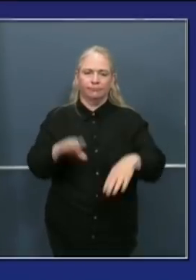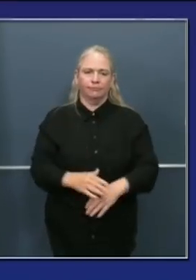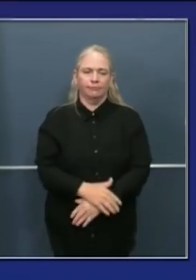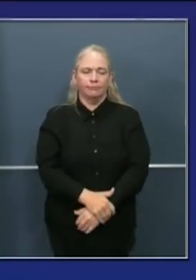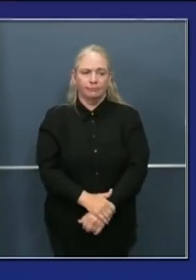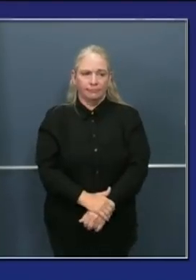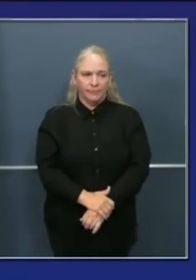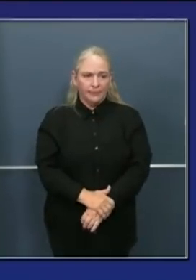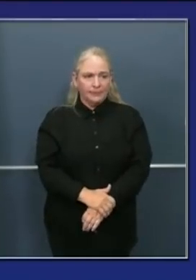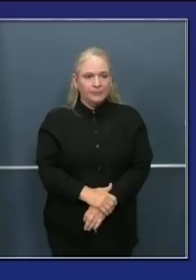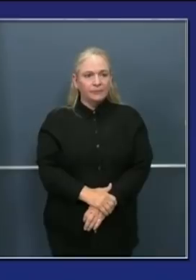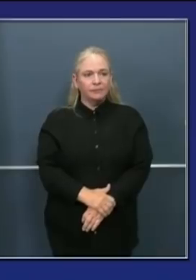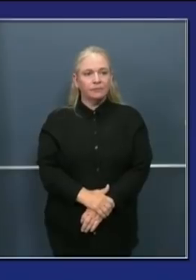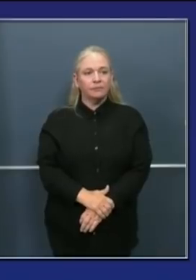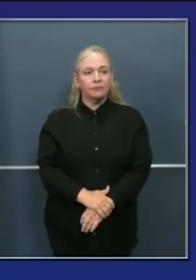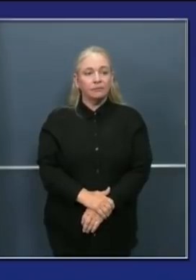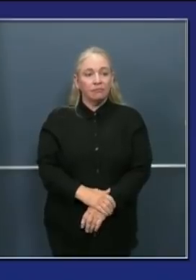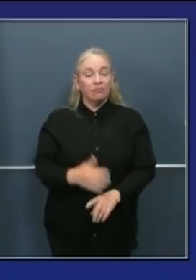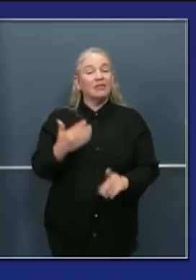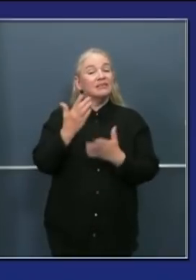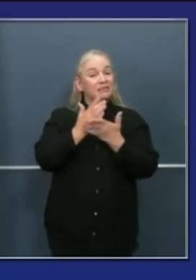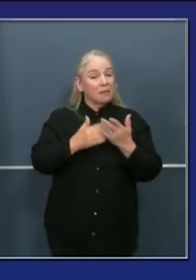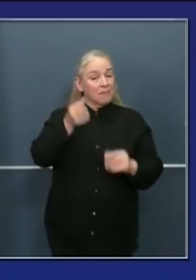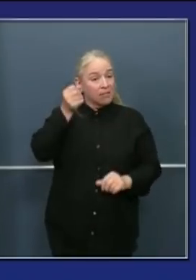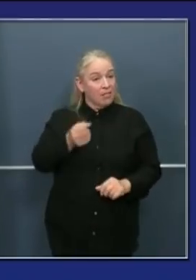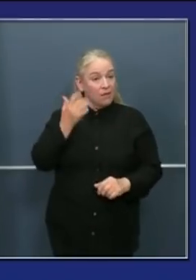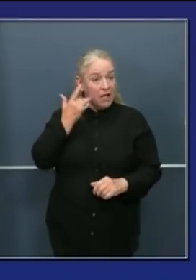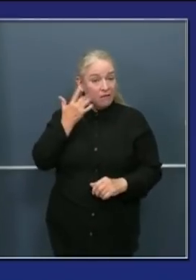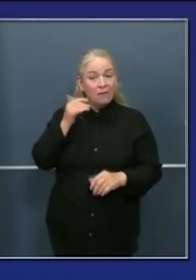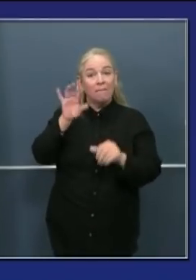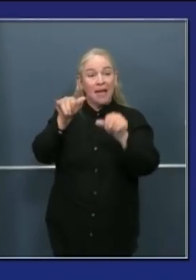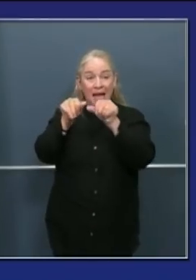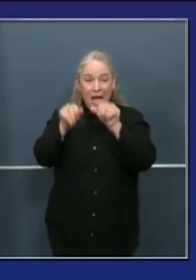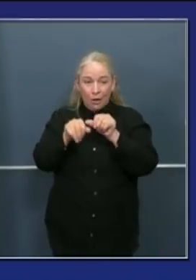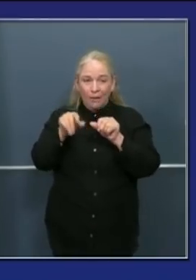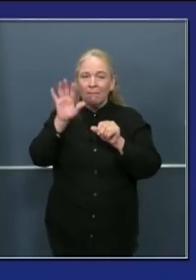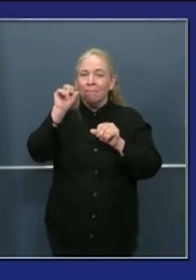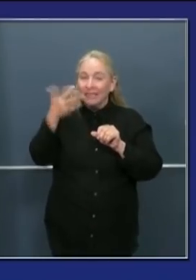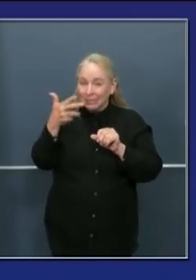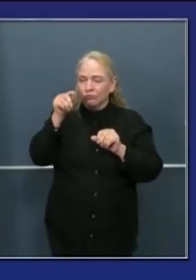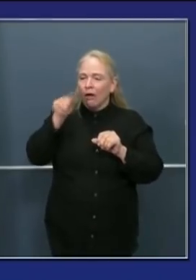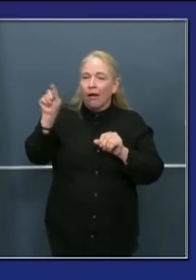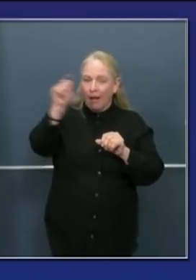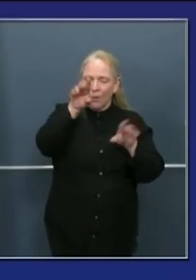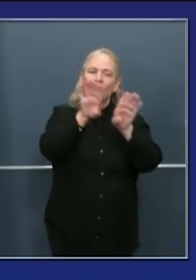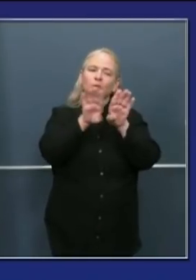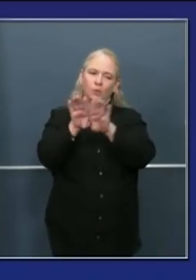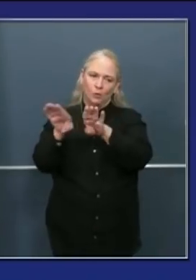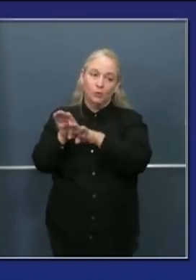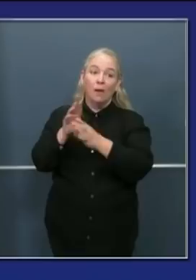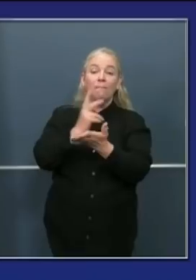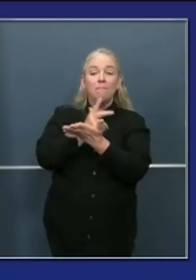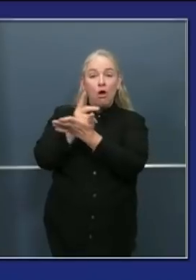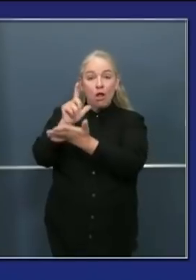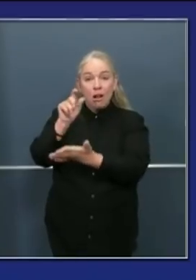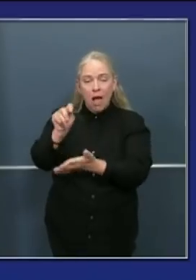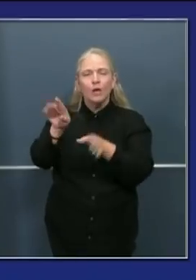THE TOP OF THE PRESENTATION. OVER THE WEEKEND, THERE WERE LOCAL AND COUNTY CLOSURES OF